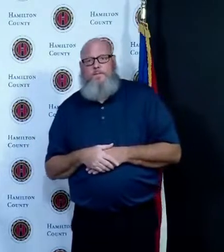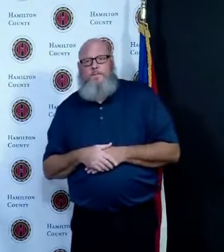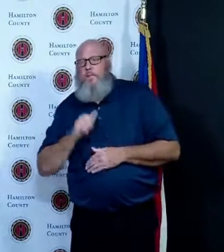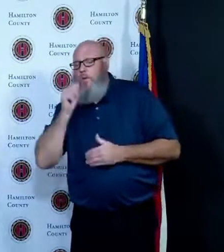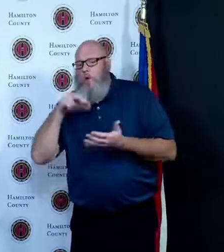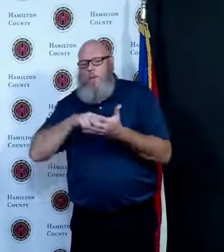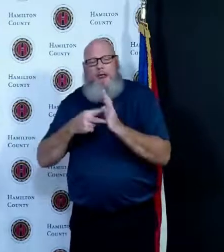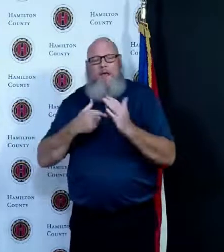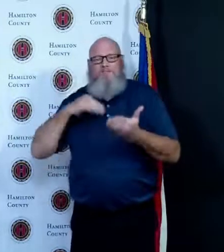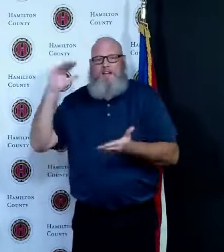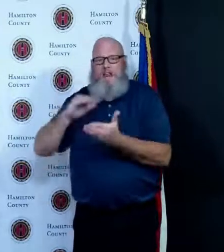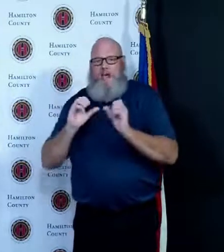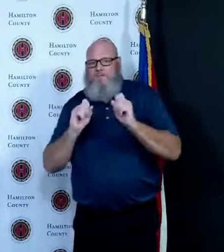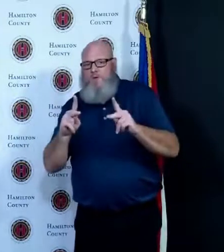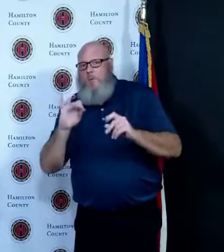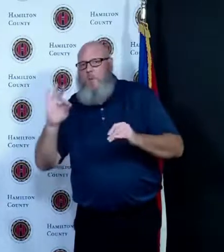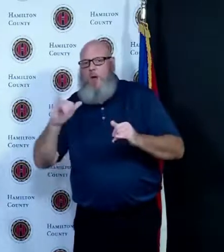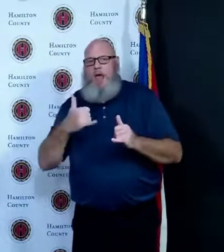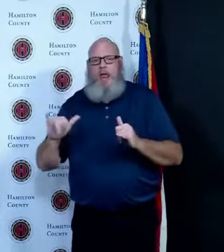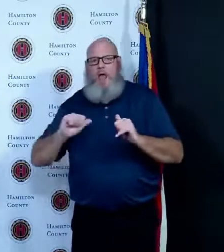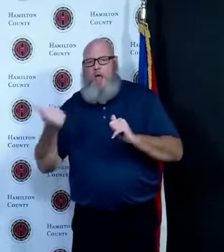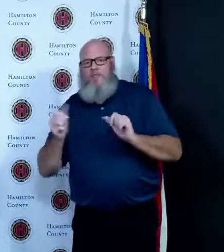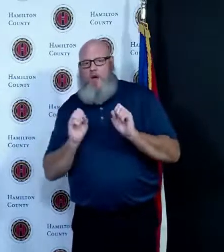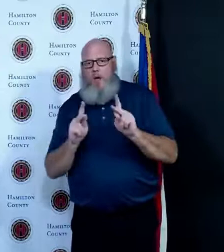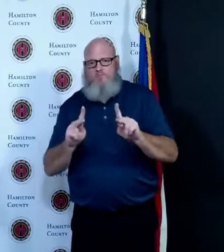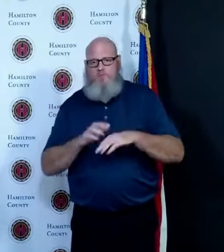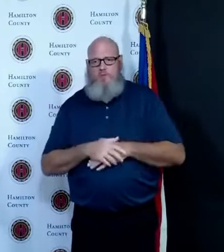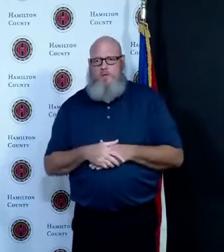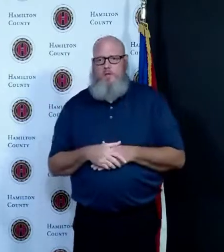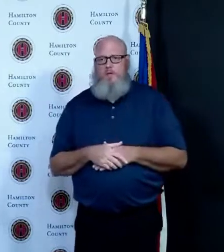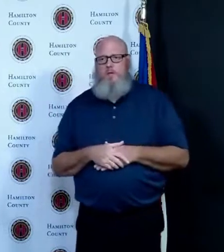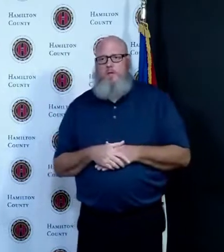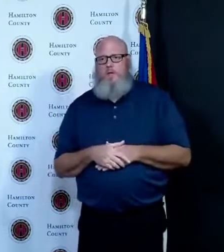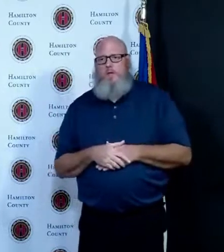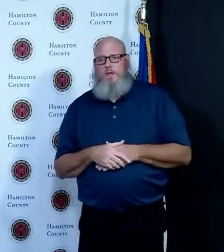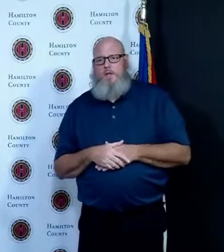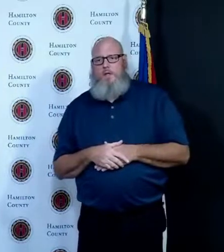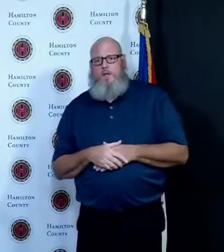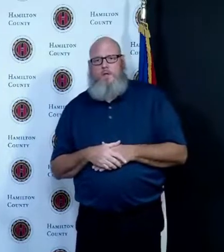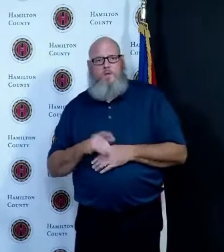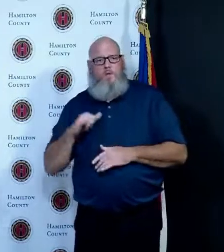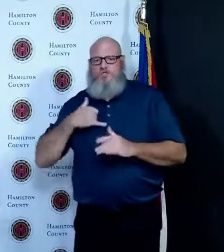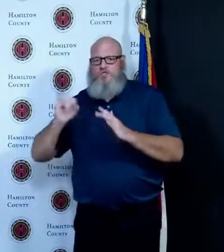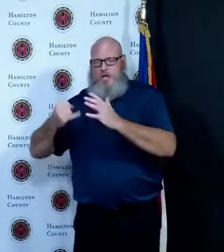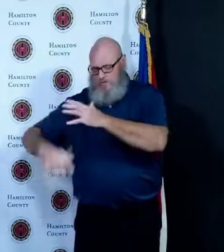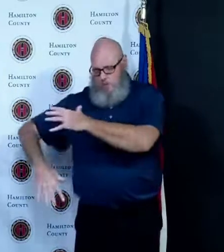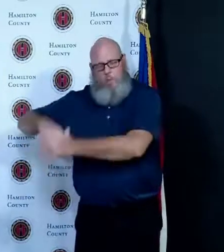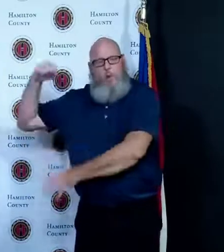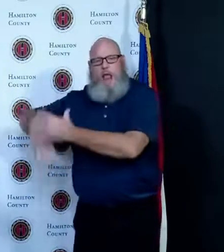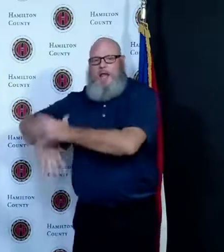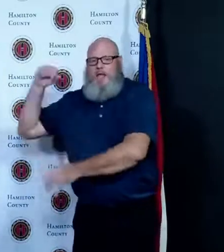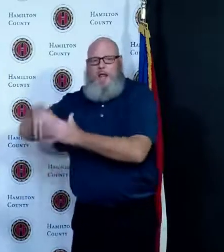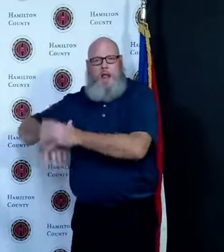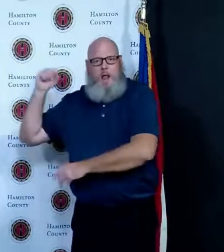what about those that are geographically hard to reach are there lessons you learned from 2009